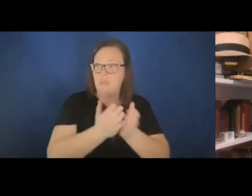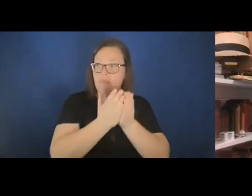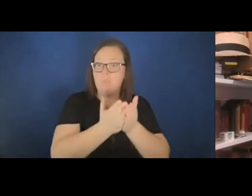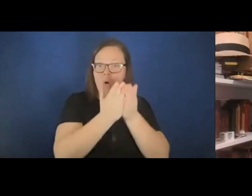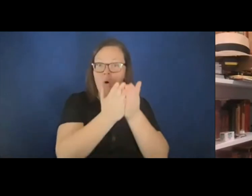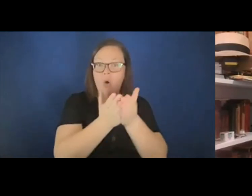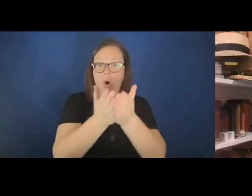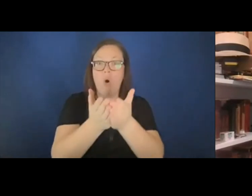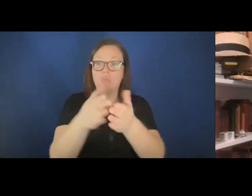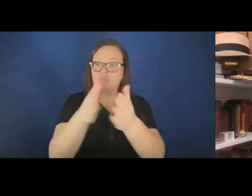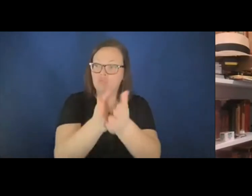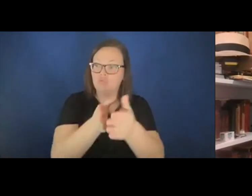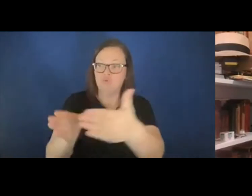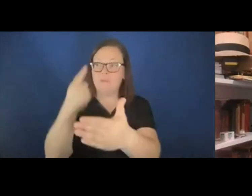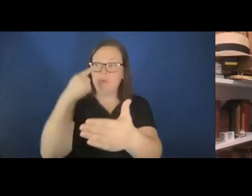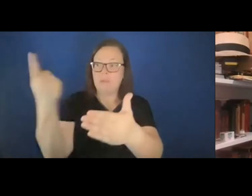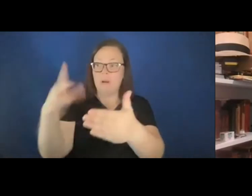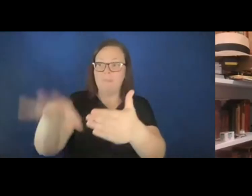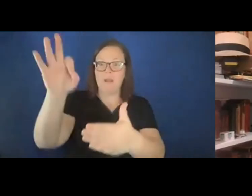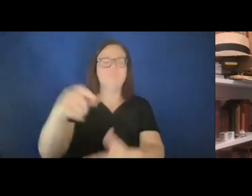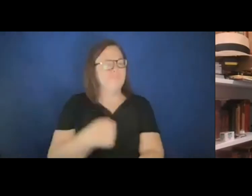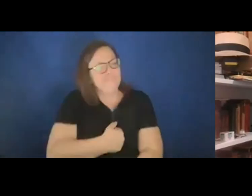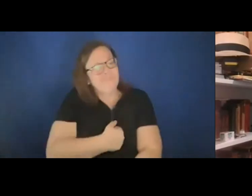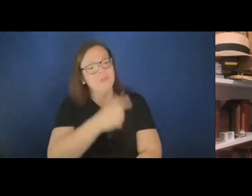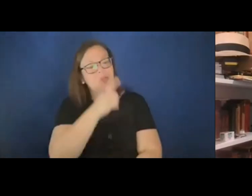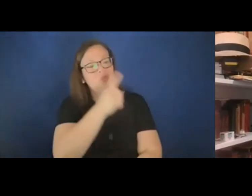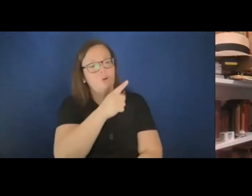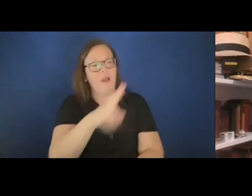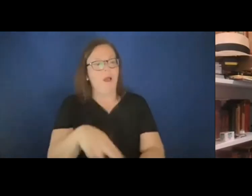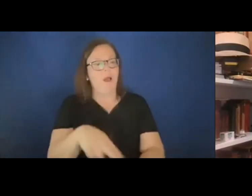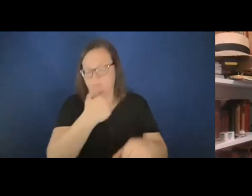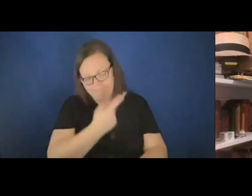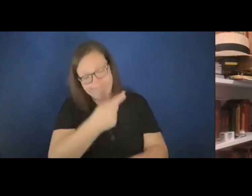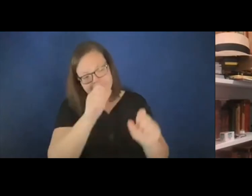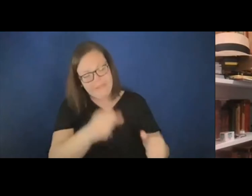for pickup? And I say, sure, of course we can, Dad.